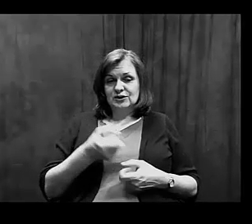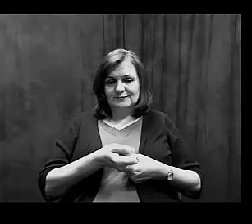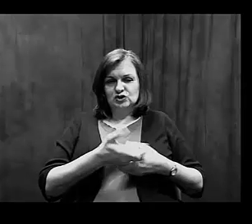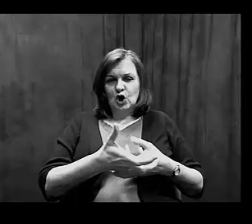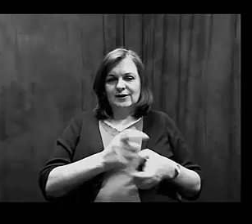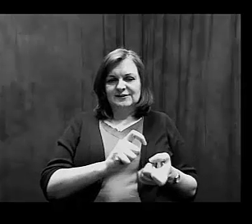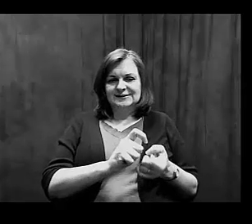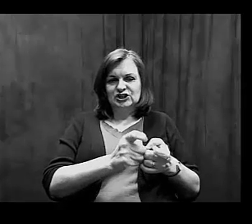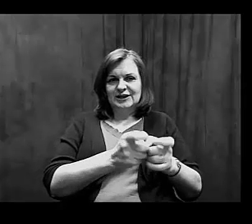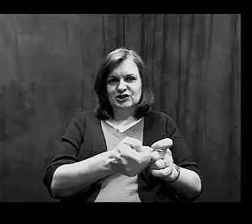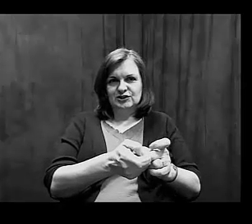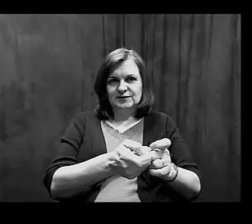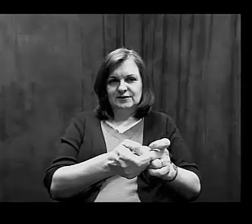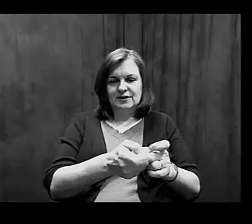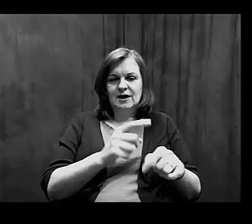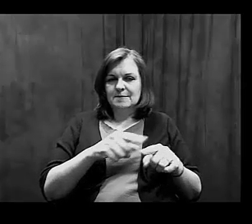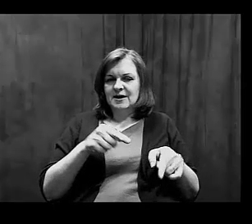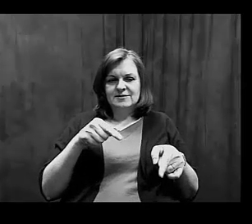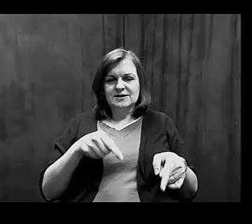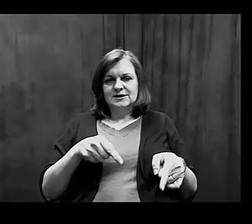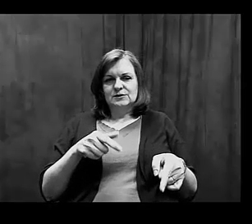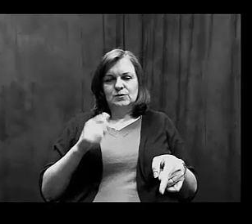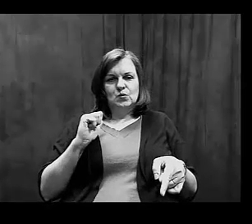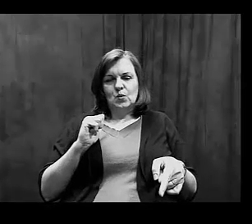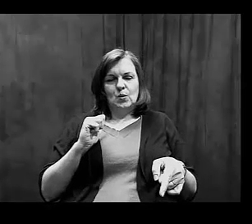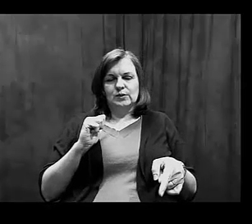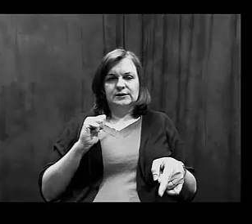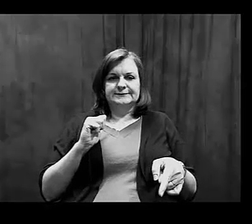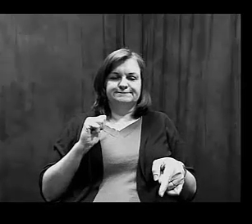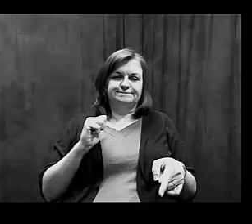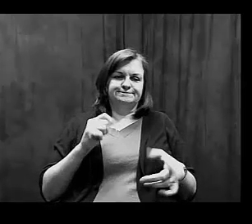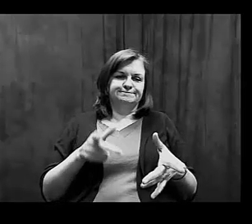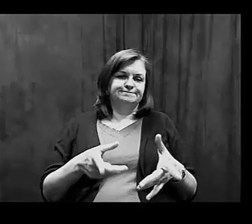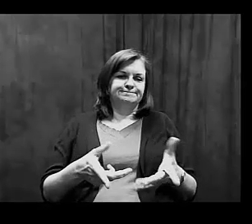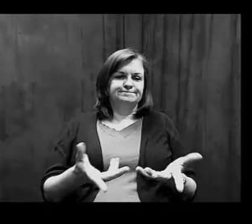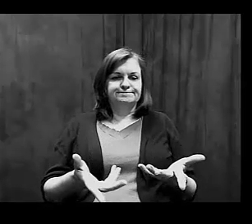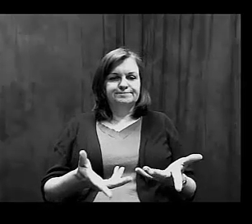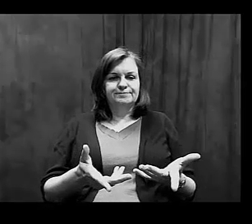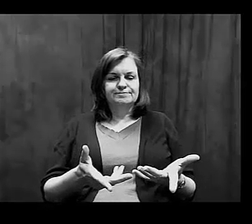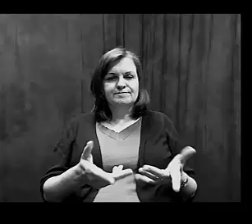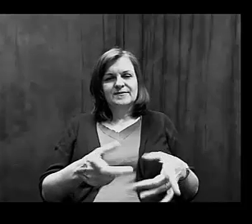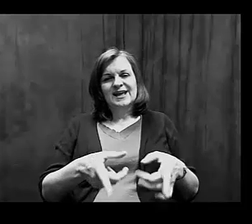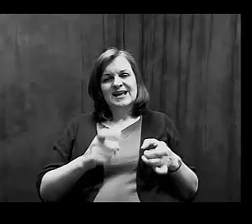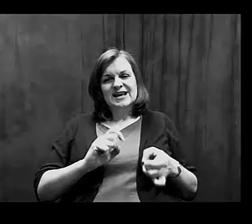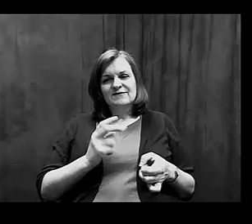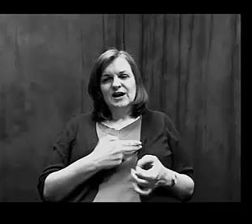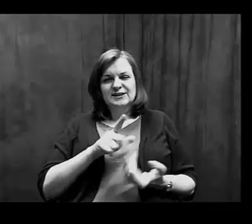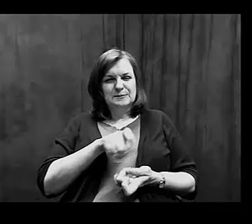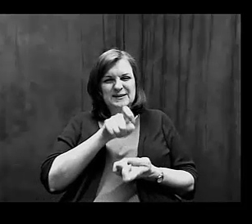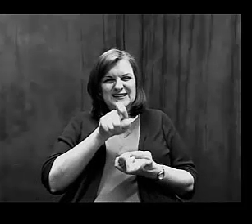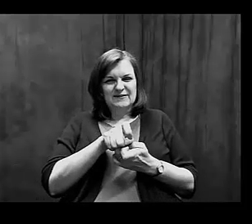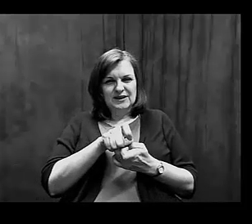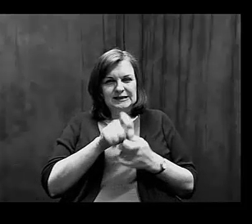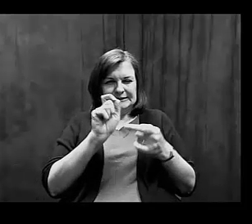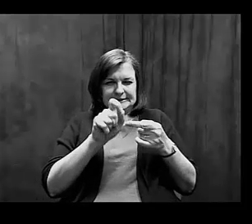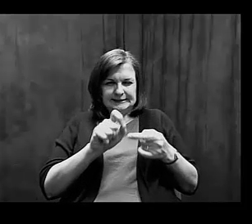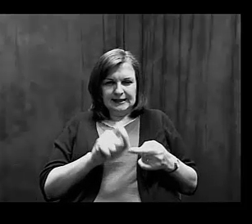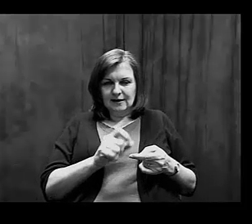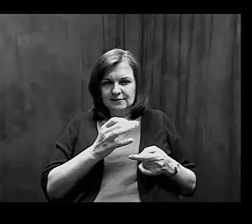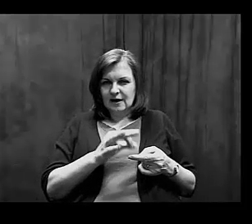this is not going to give us particular specific details it's going to get as big picture